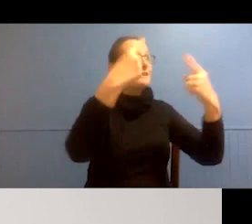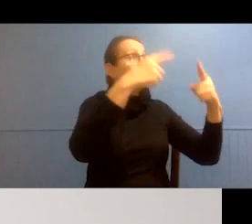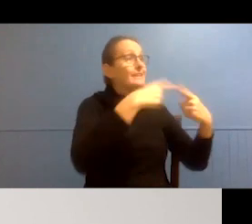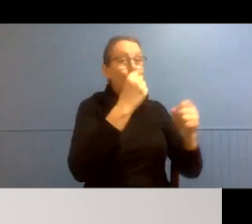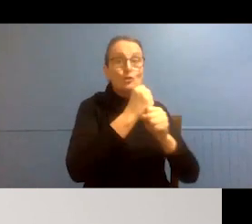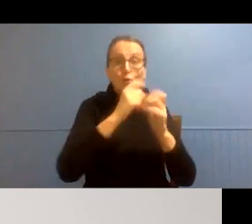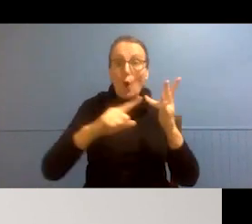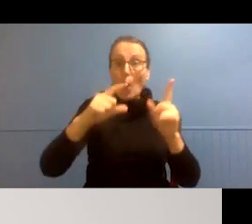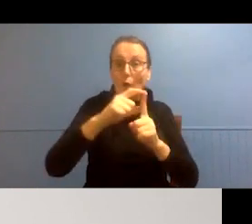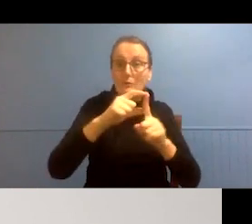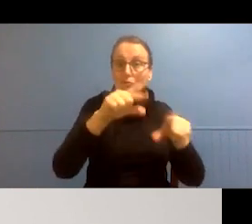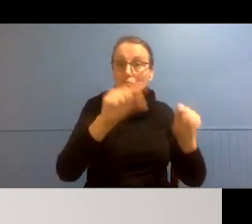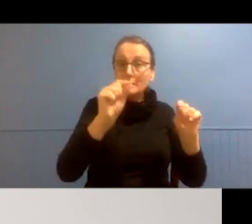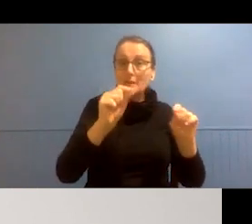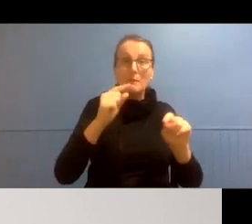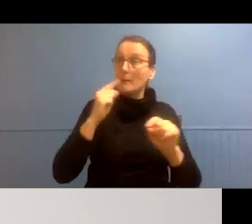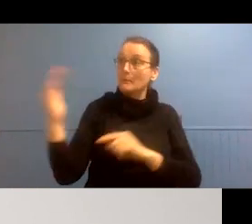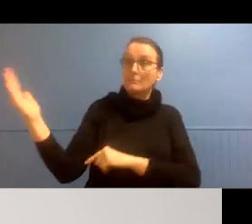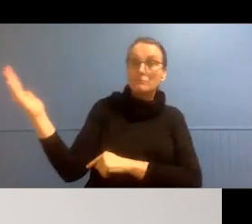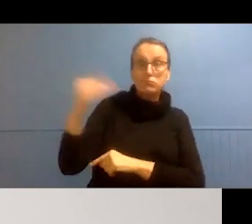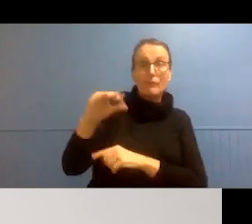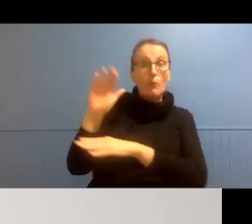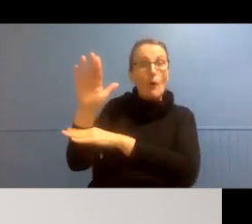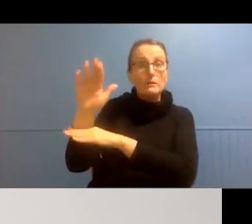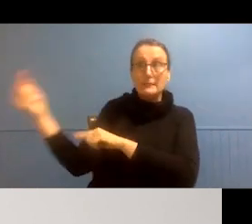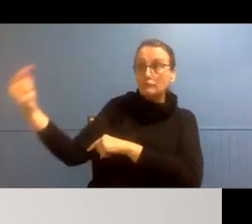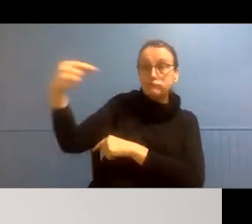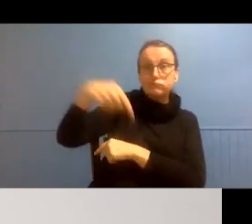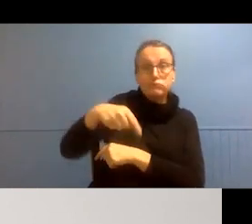travelled across the seas. We might be the people who have travelled